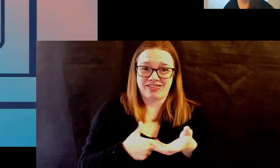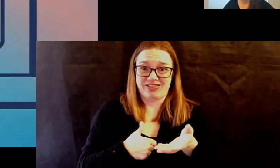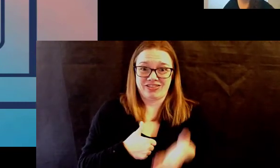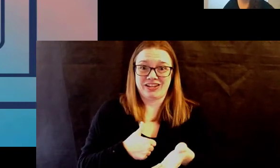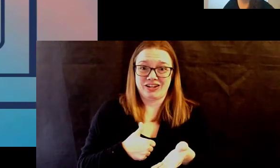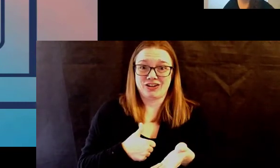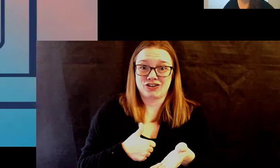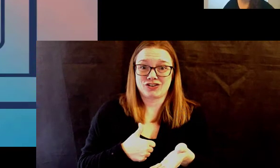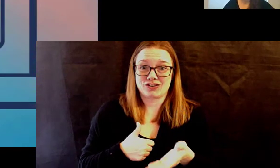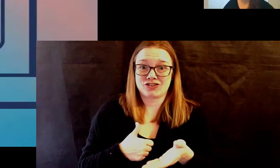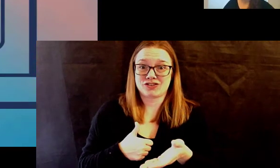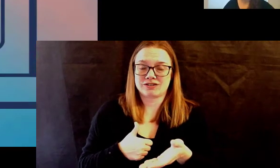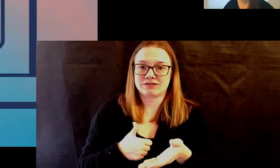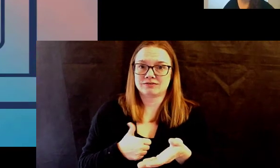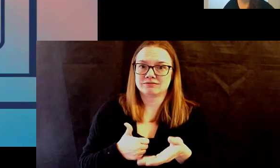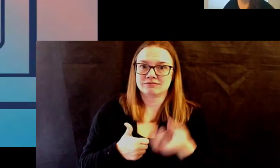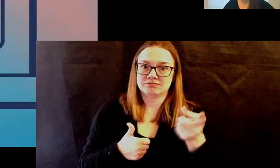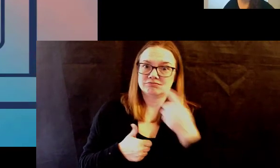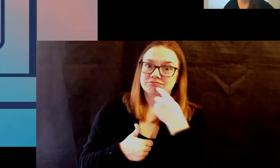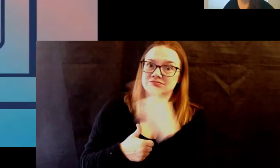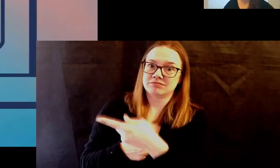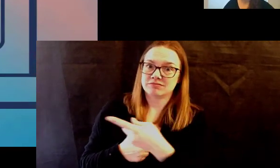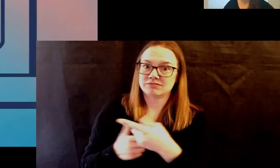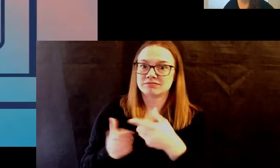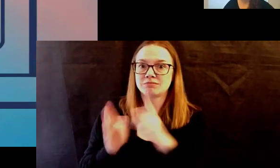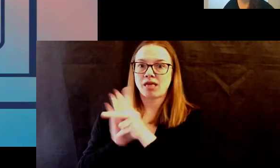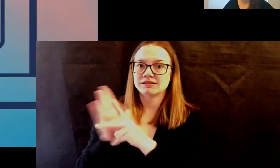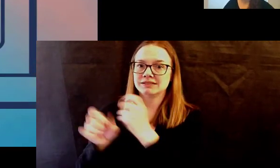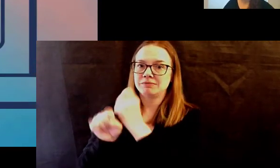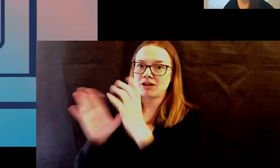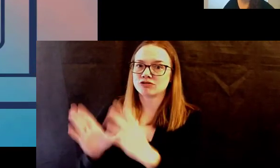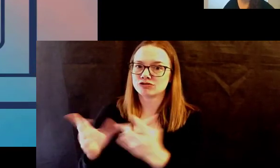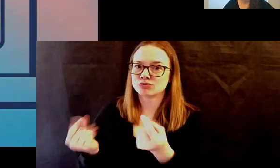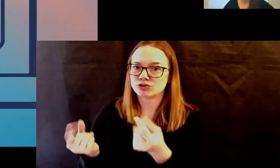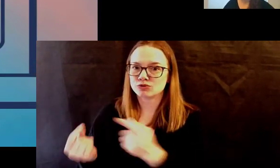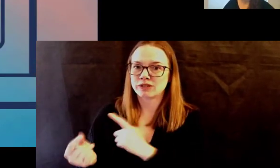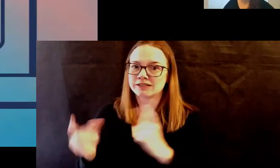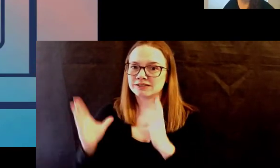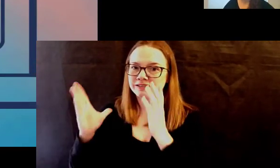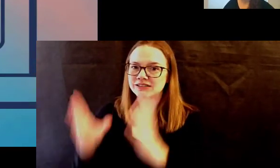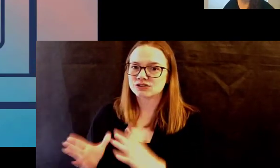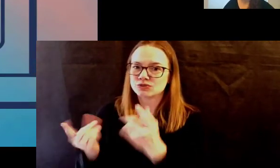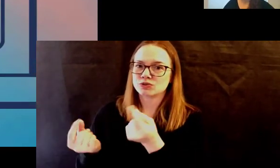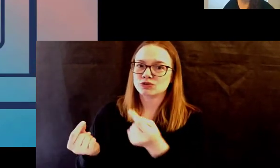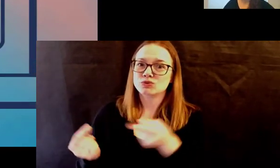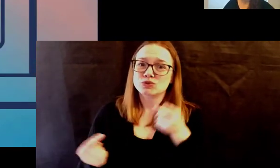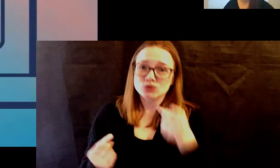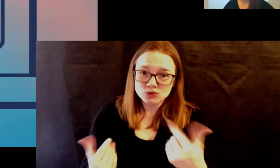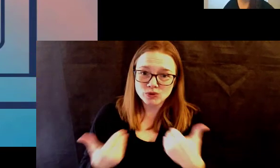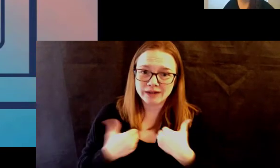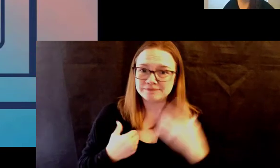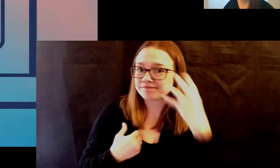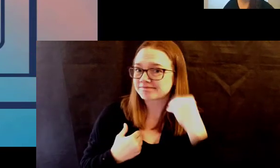and your perspective as people with some experience either as experts in the field, professionals in the field,